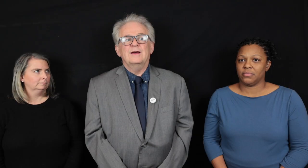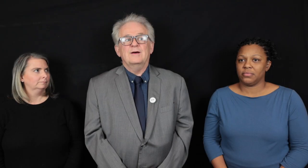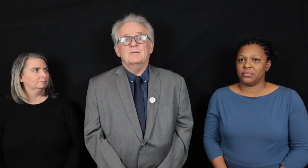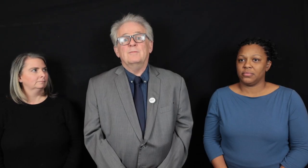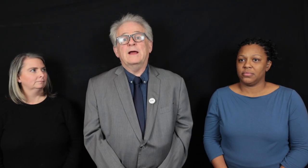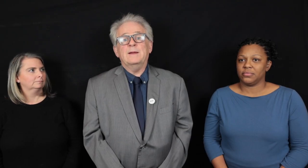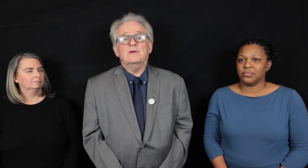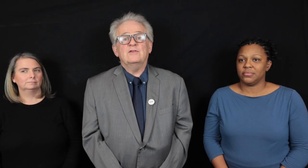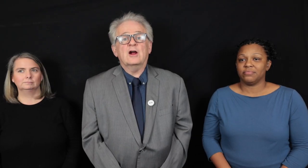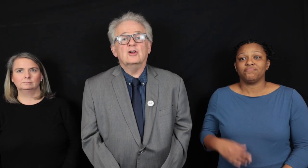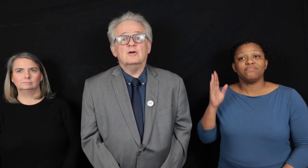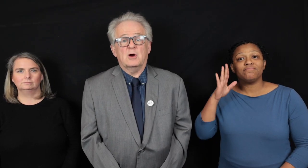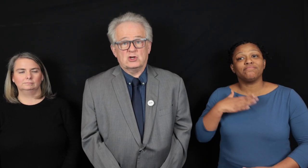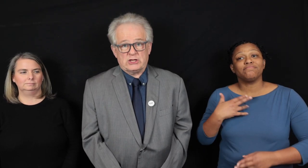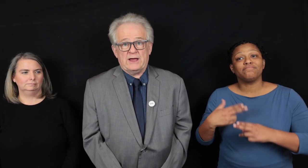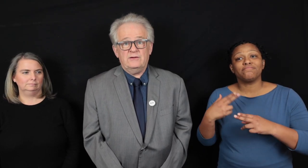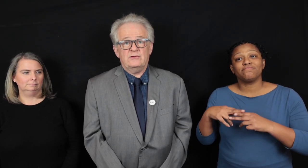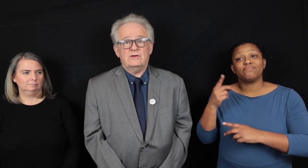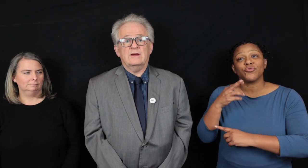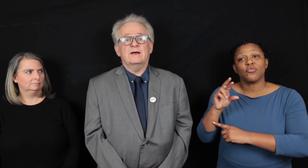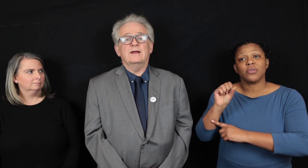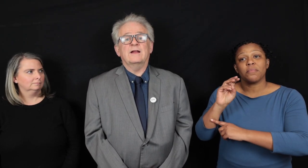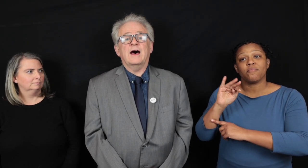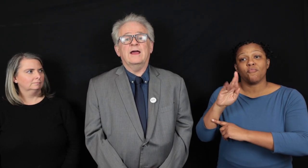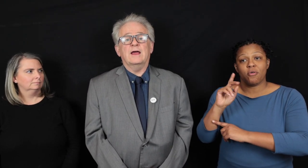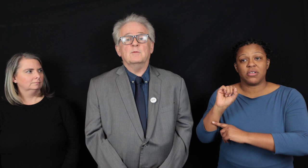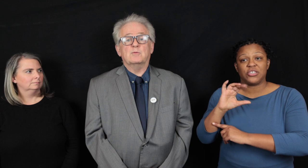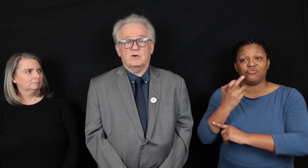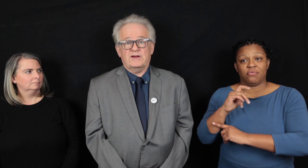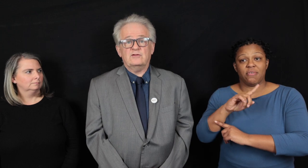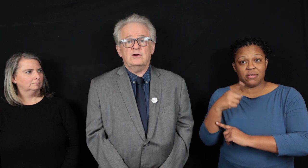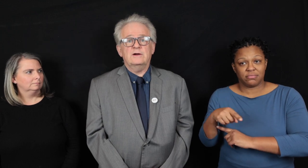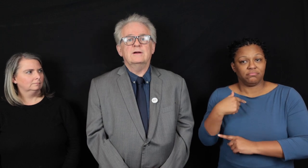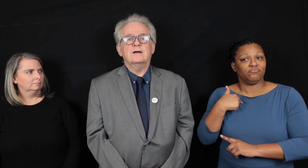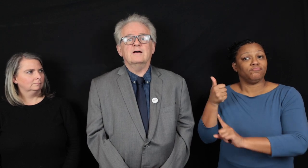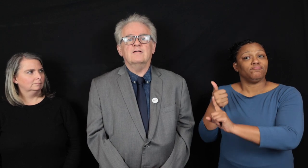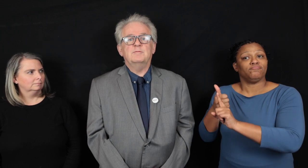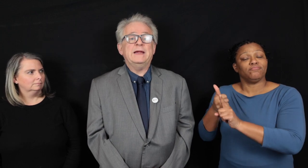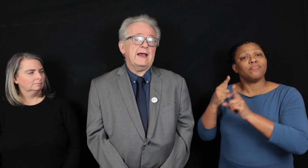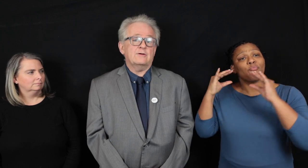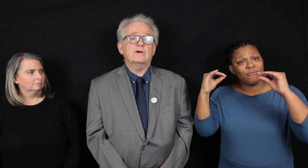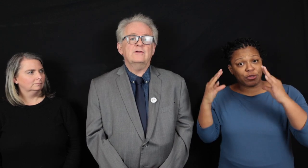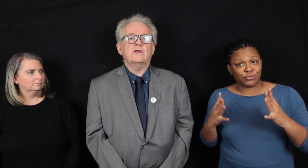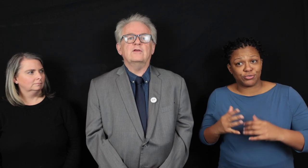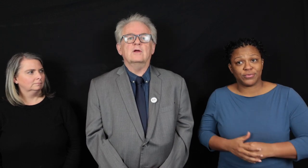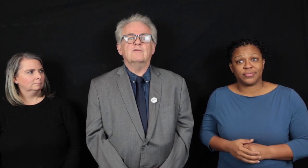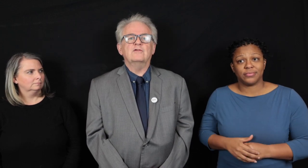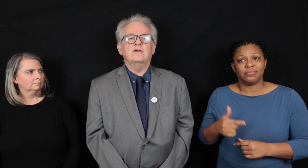Mark: My name is Dr. Mark Schleiss and I am a professor of pediatrics at the University